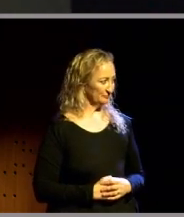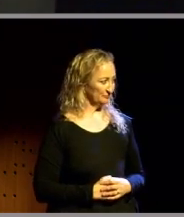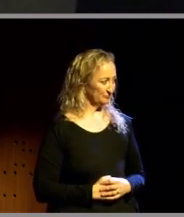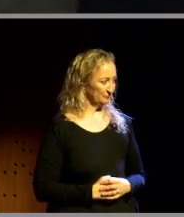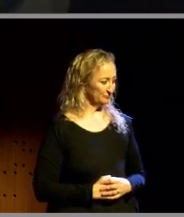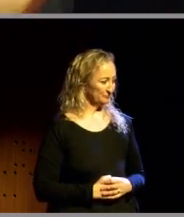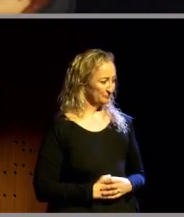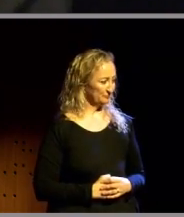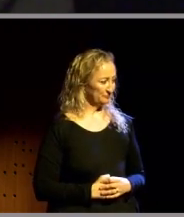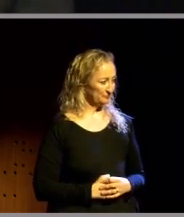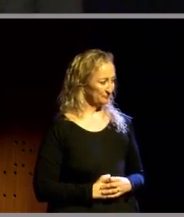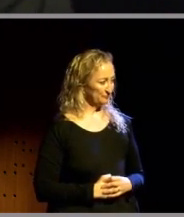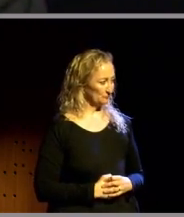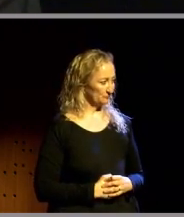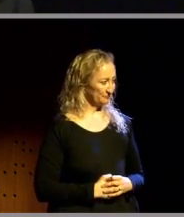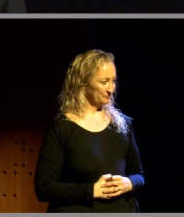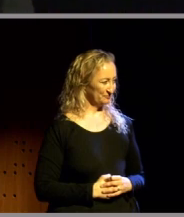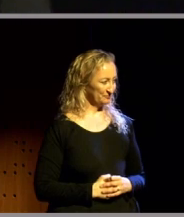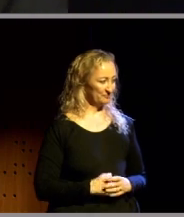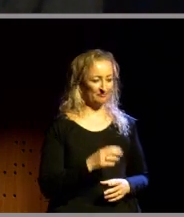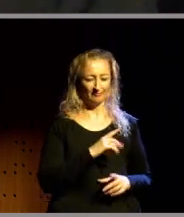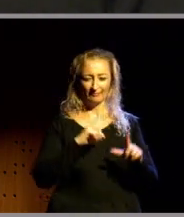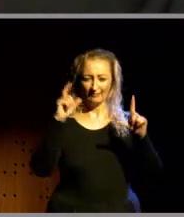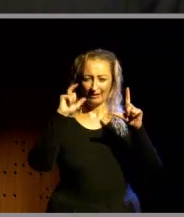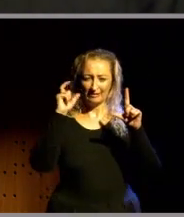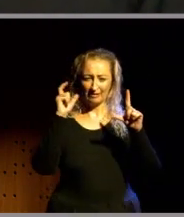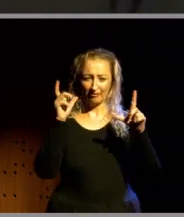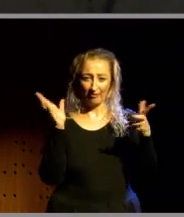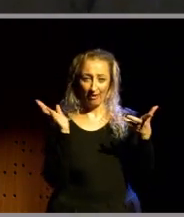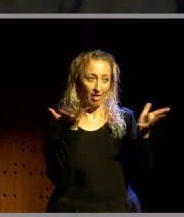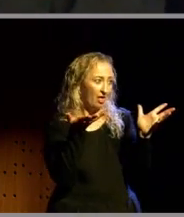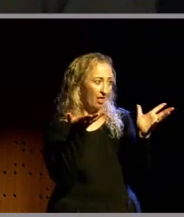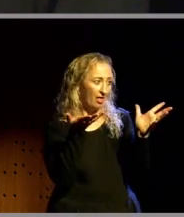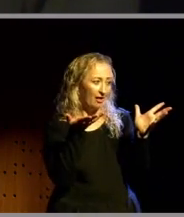(CROSSTALK).